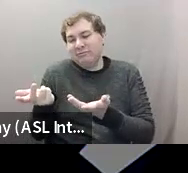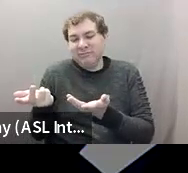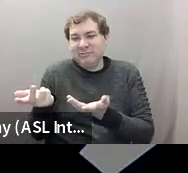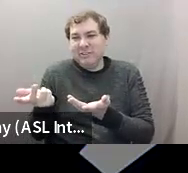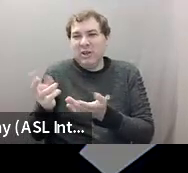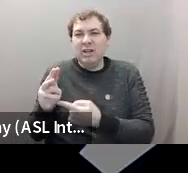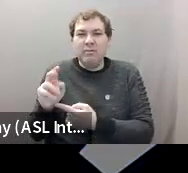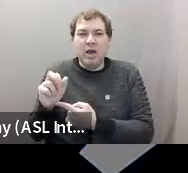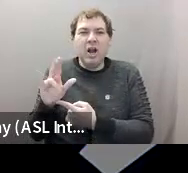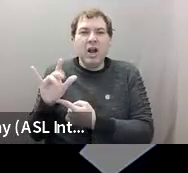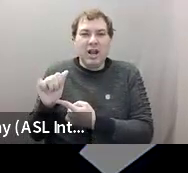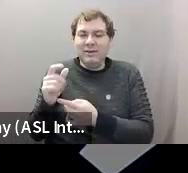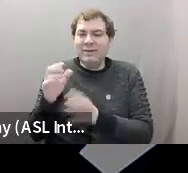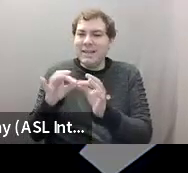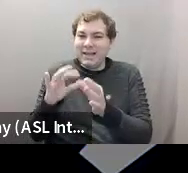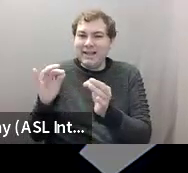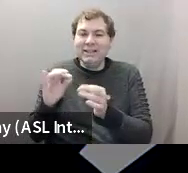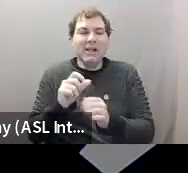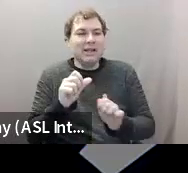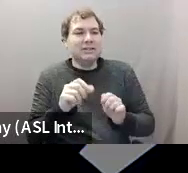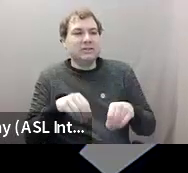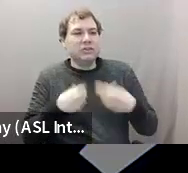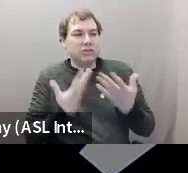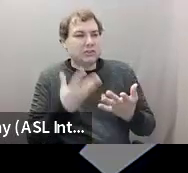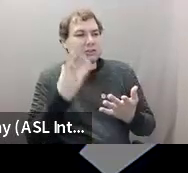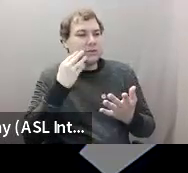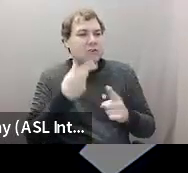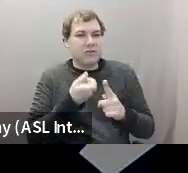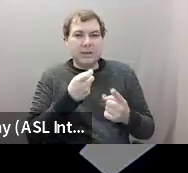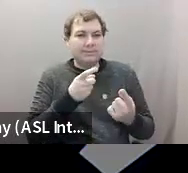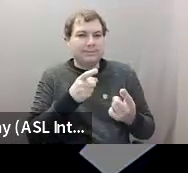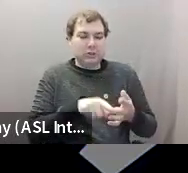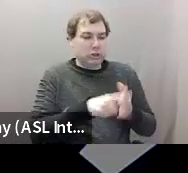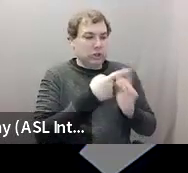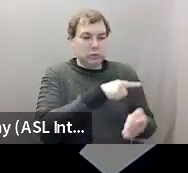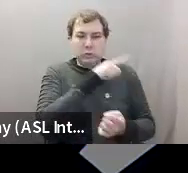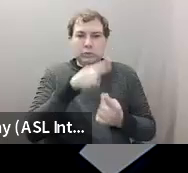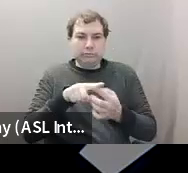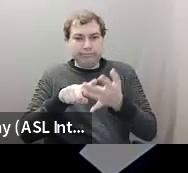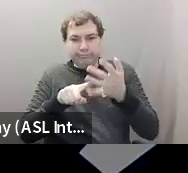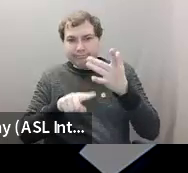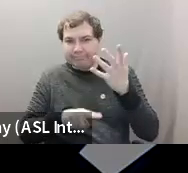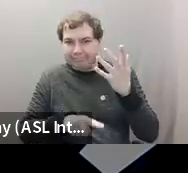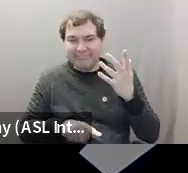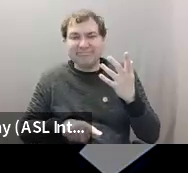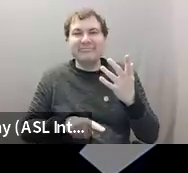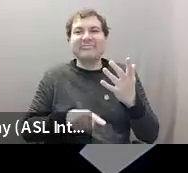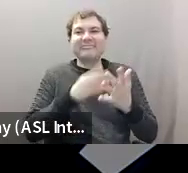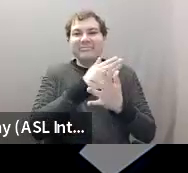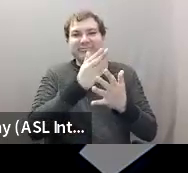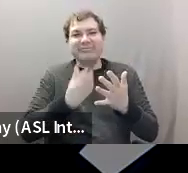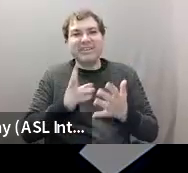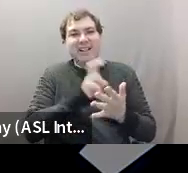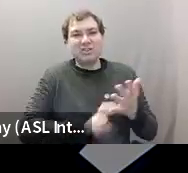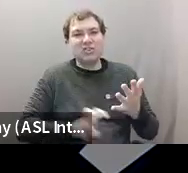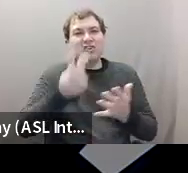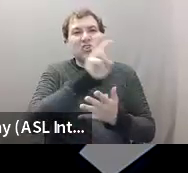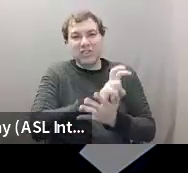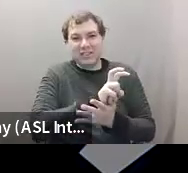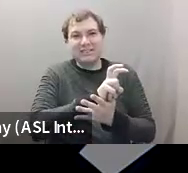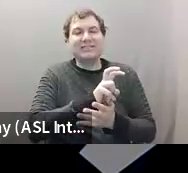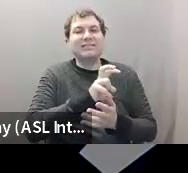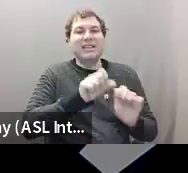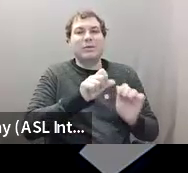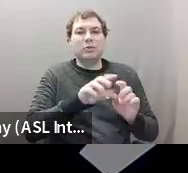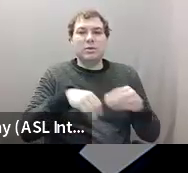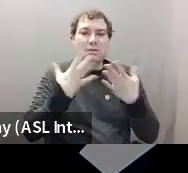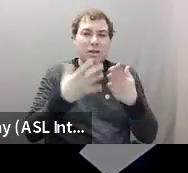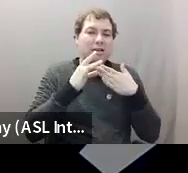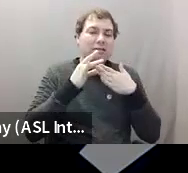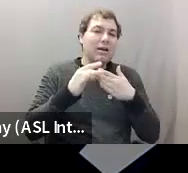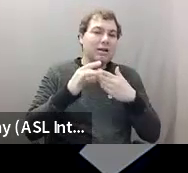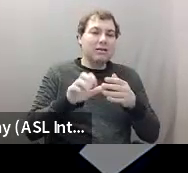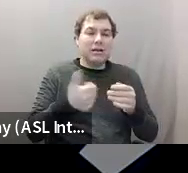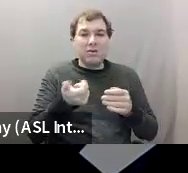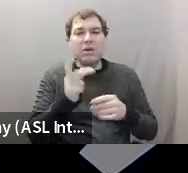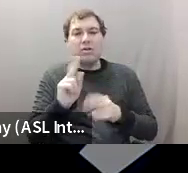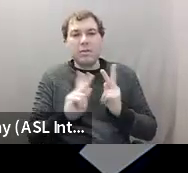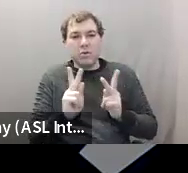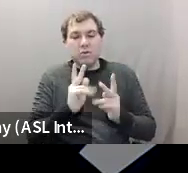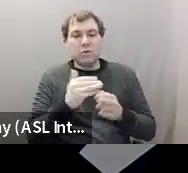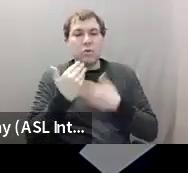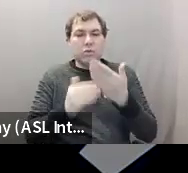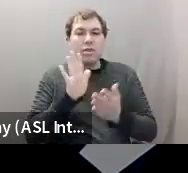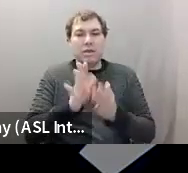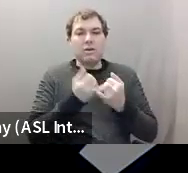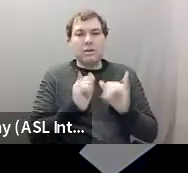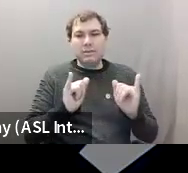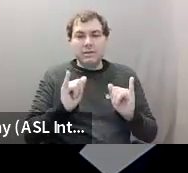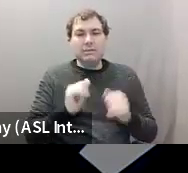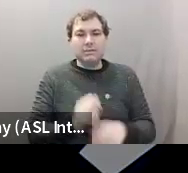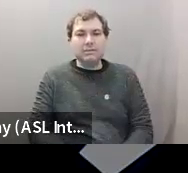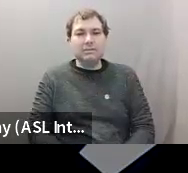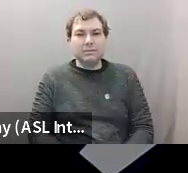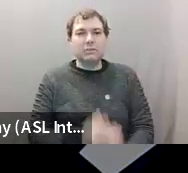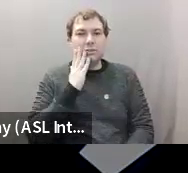Troy Bowser: Yeah, they'd be to share their experience on how they got from point A to point BCD. You know how they did their journey and be able to guide or help someone as far as someone else to go through to find their independence, or, you know, to get back to the